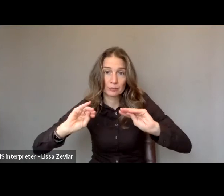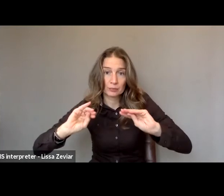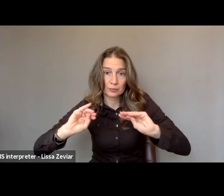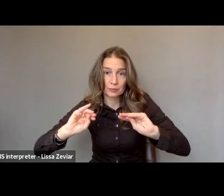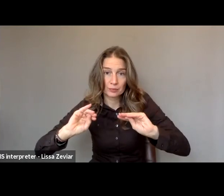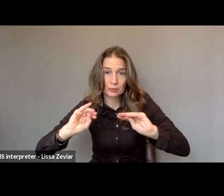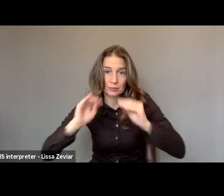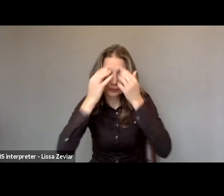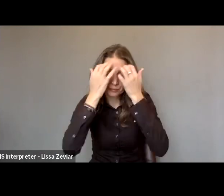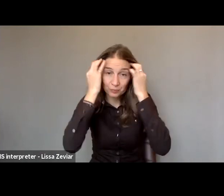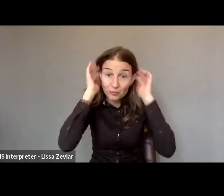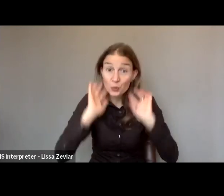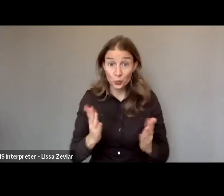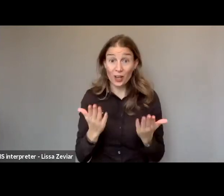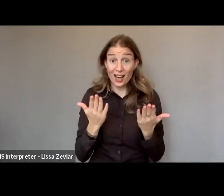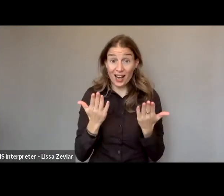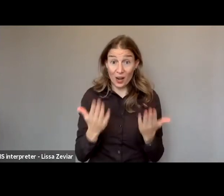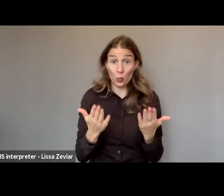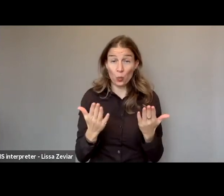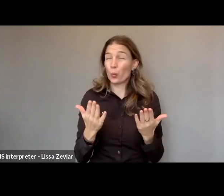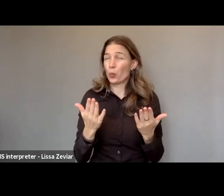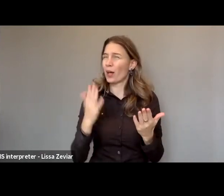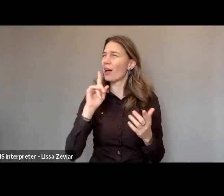precisely now, in fact, in the beginning of the year 2021